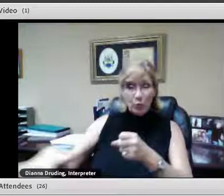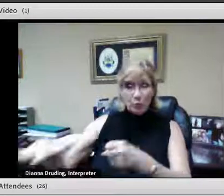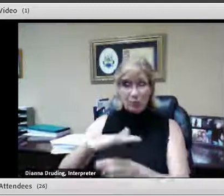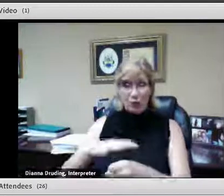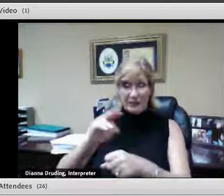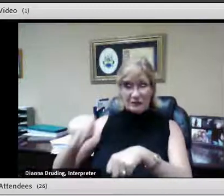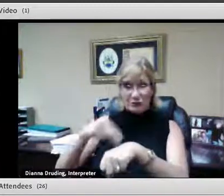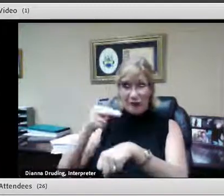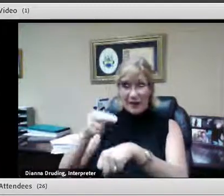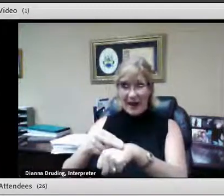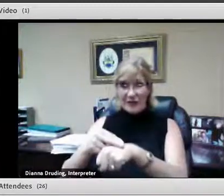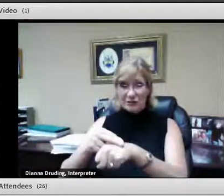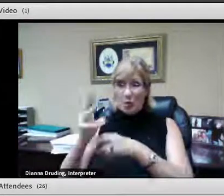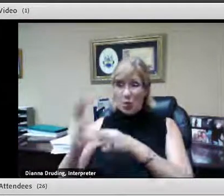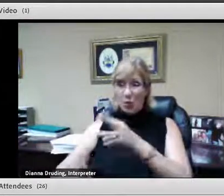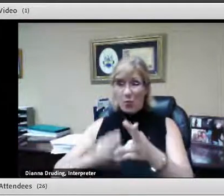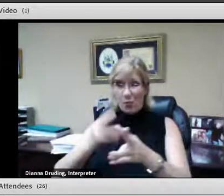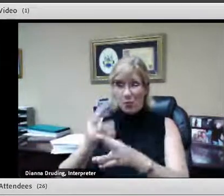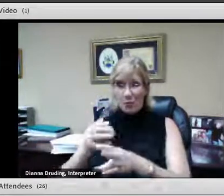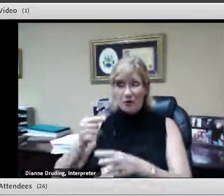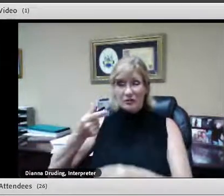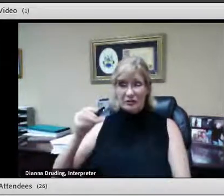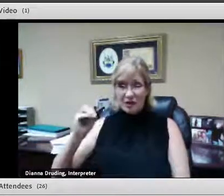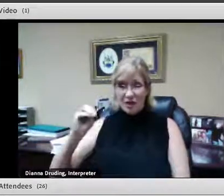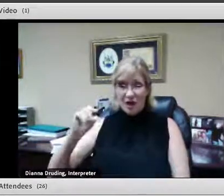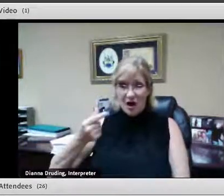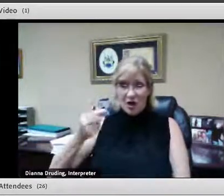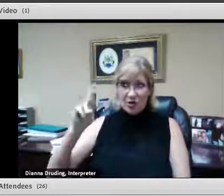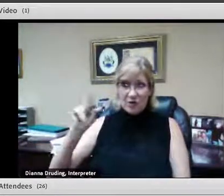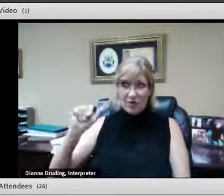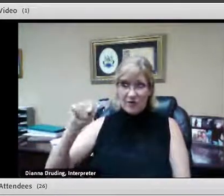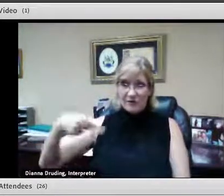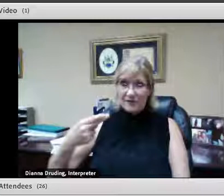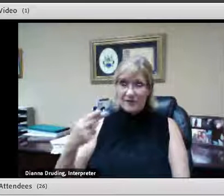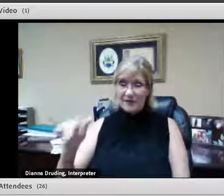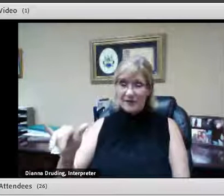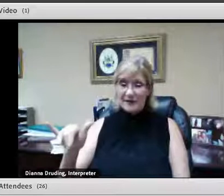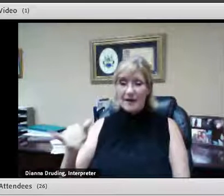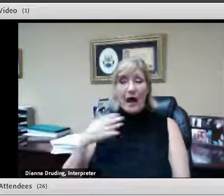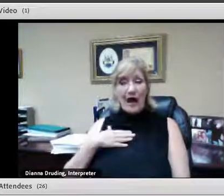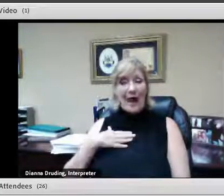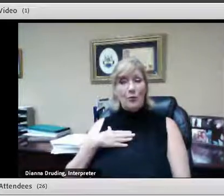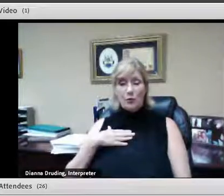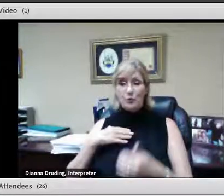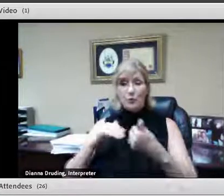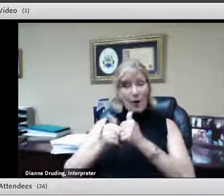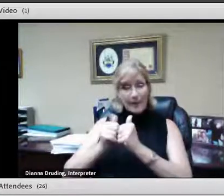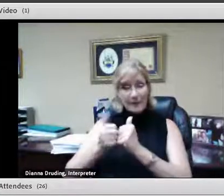to just the names and places. I used to do a competition with this, just a class-wide competition, and I would give out rewards for anybody